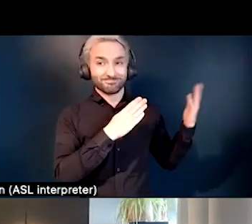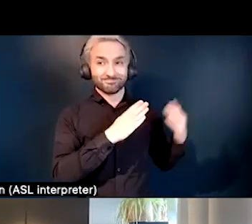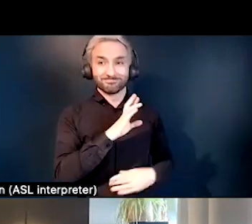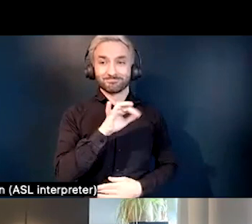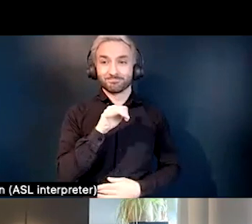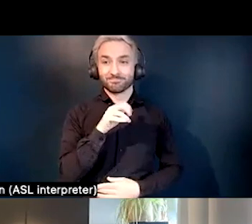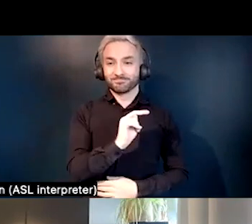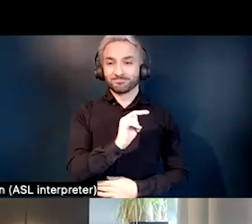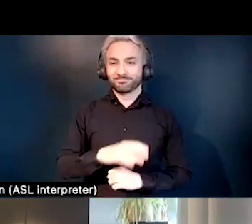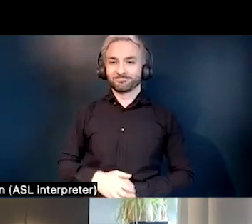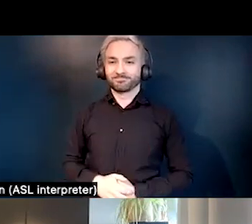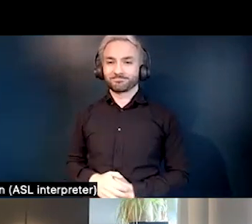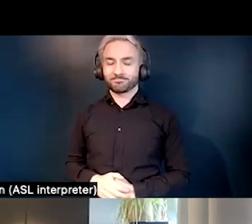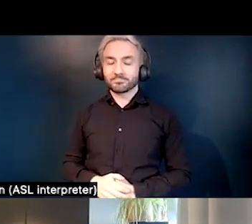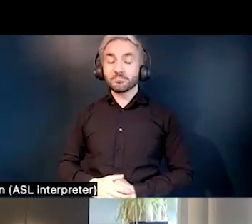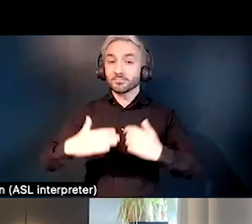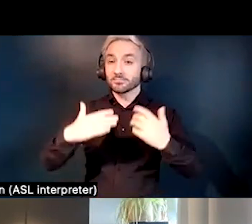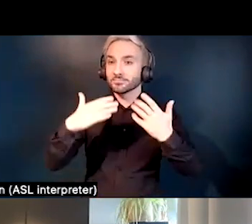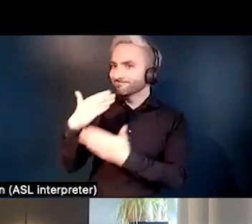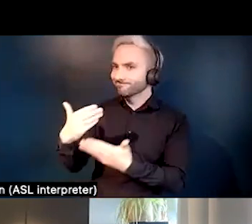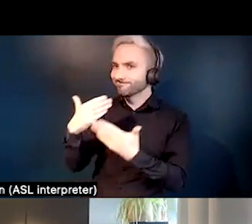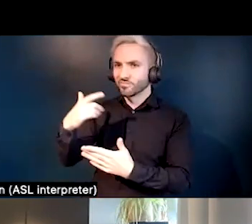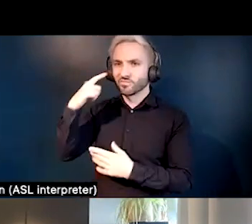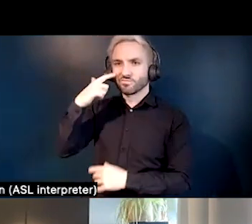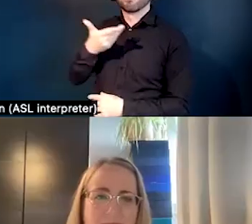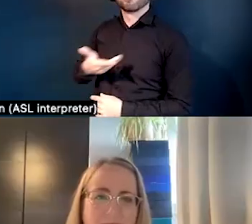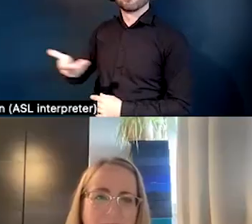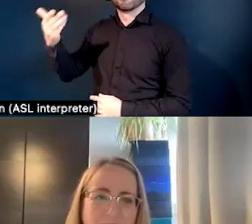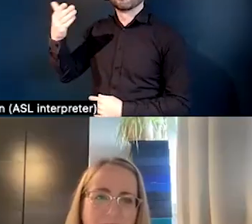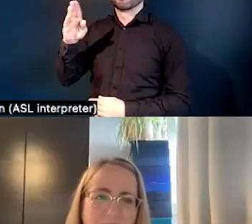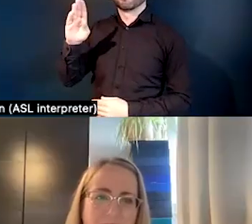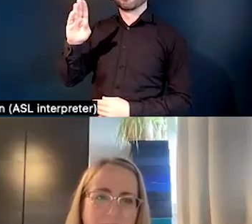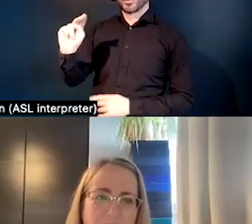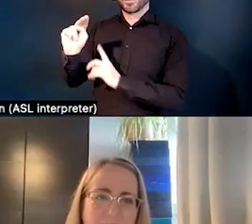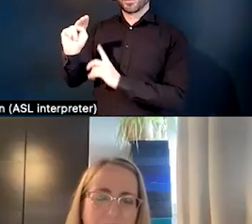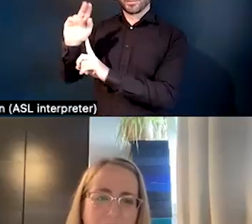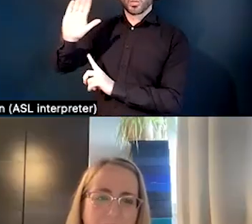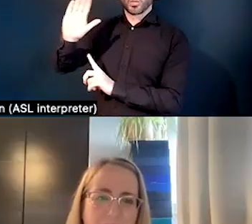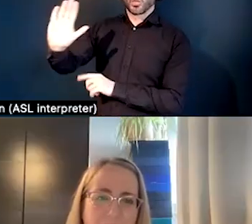by thanking you and BookNet for the significant work that you've done over the last several